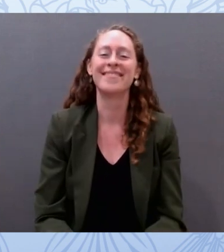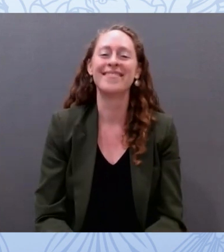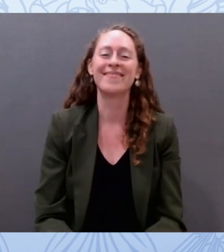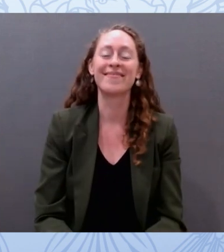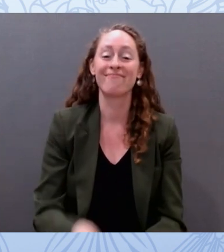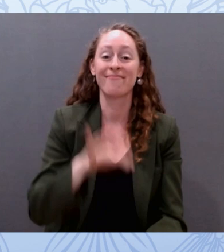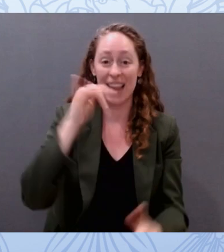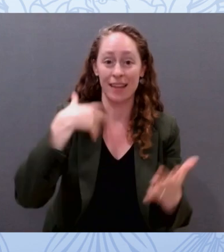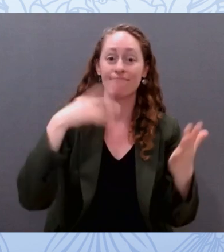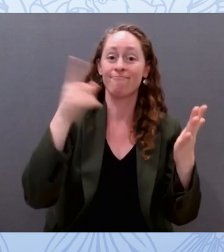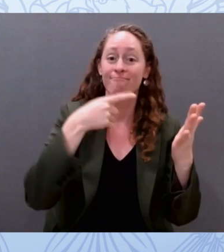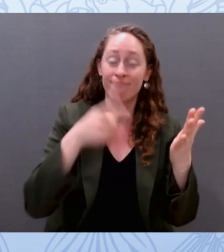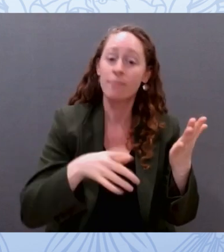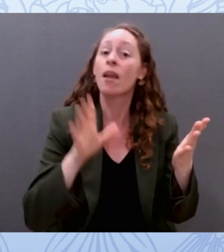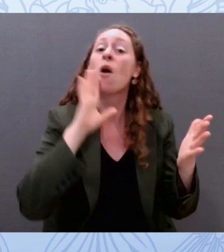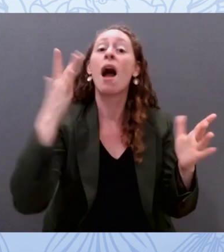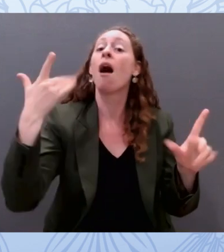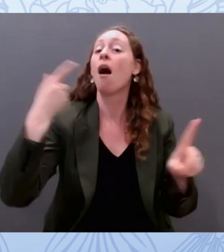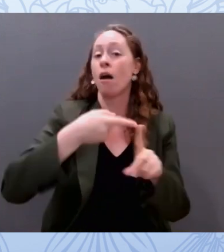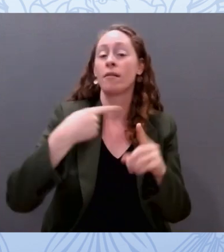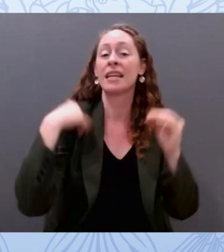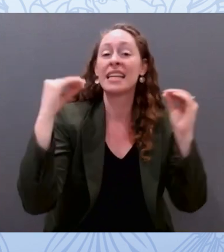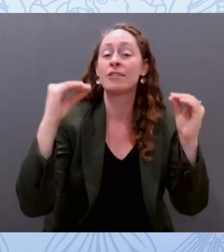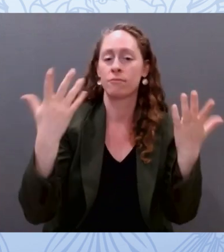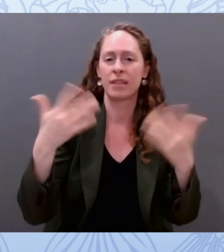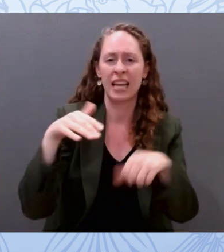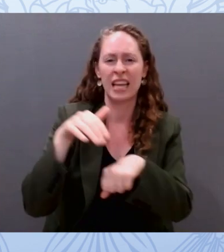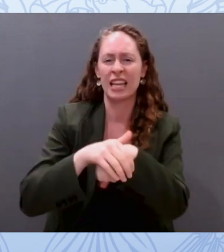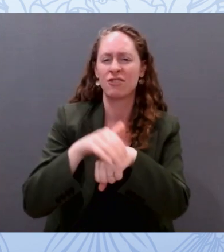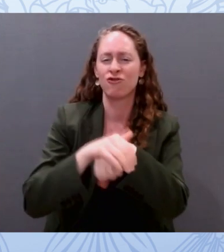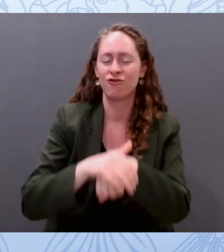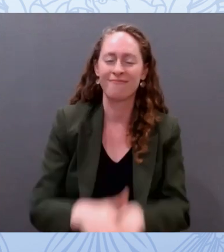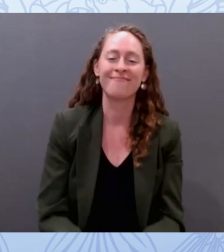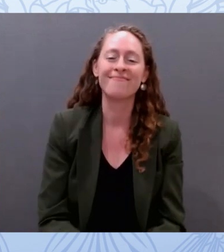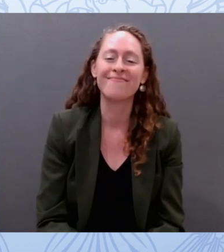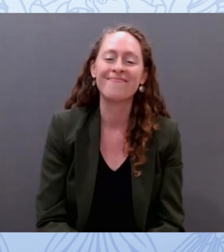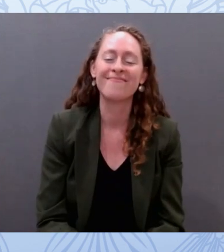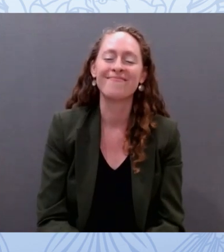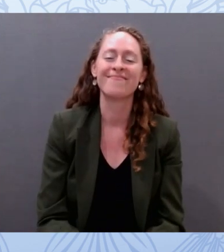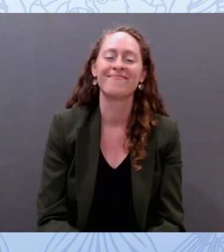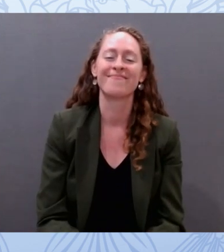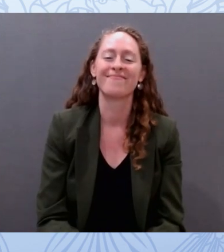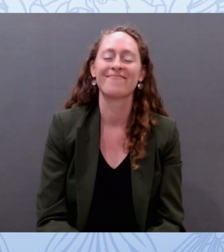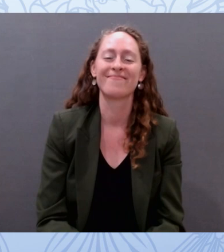Usually in this semester I use the poem where I'm from by George Ella Lyon.